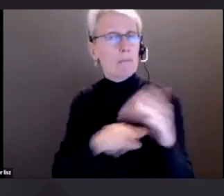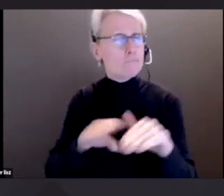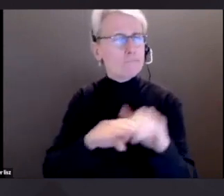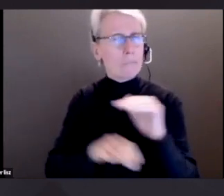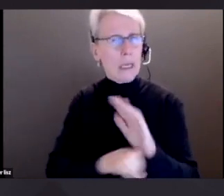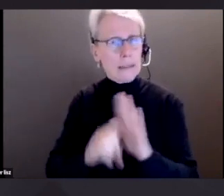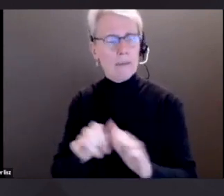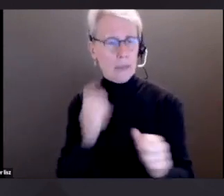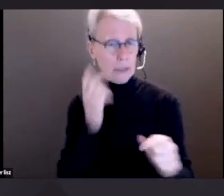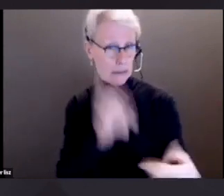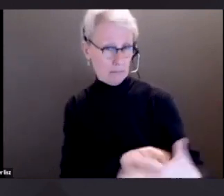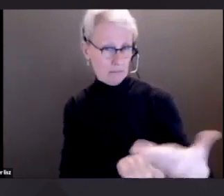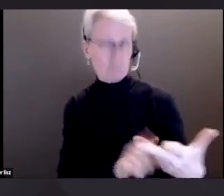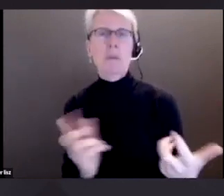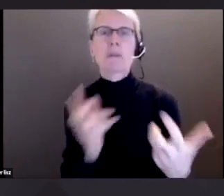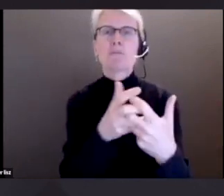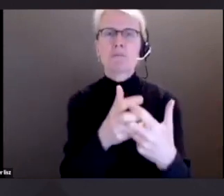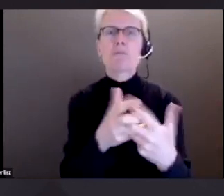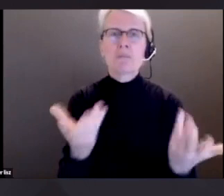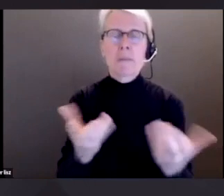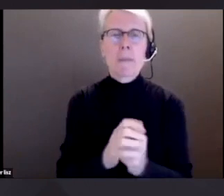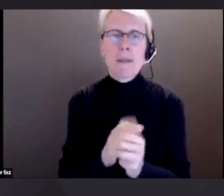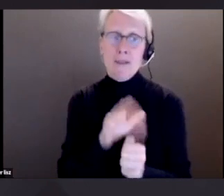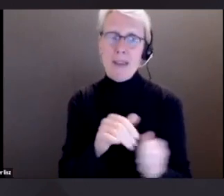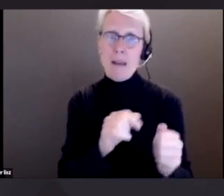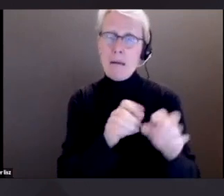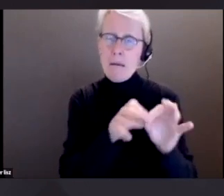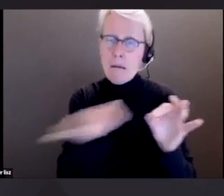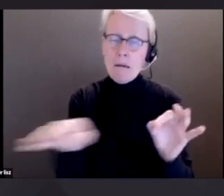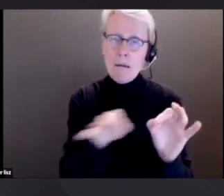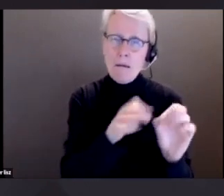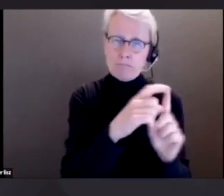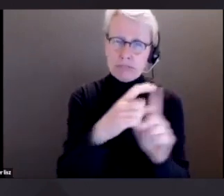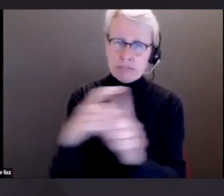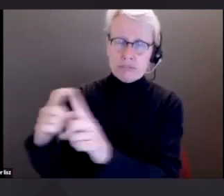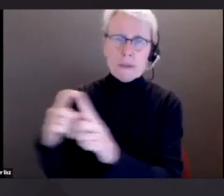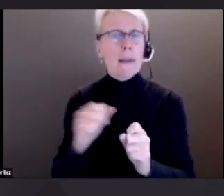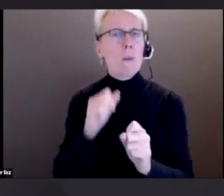from talented individuals, improving your chances of finding the right match for the role.